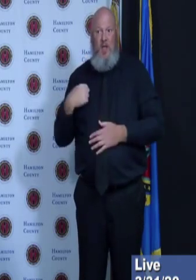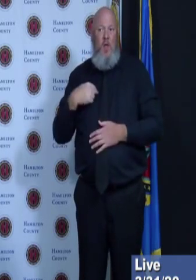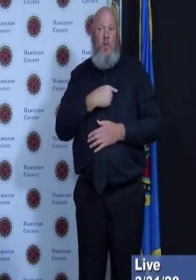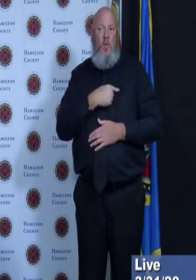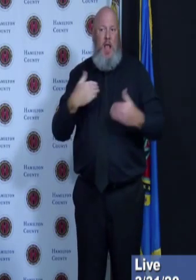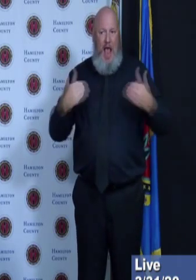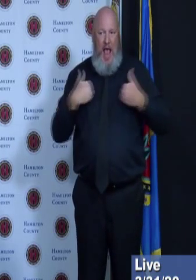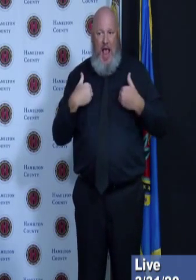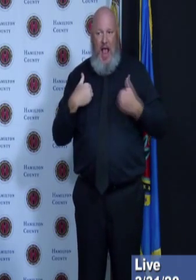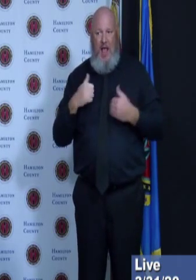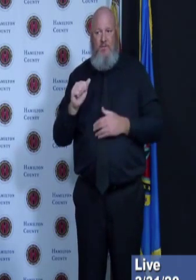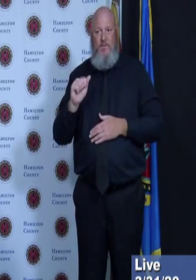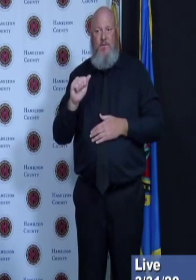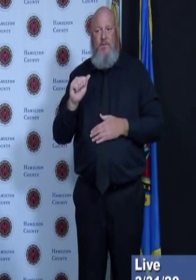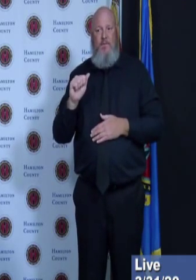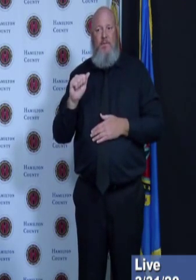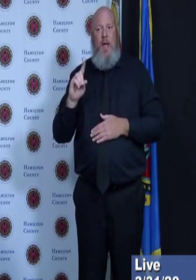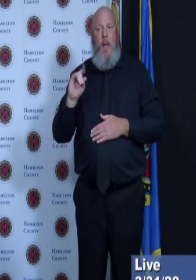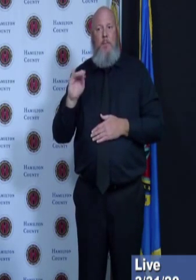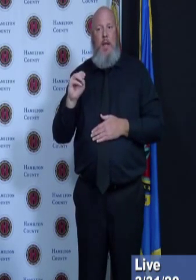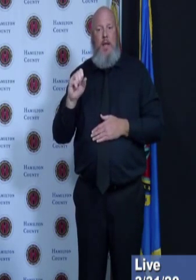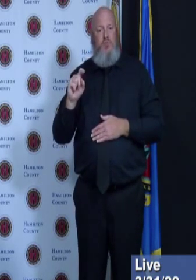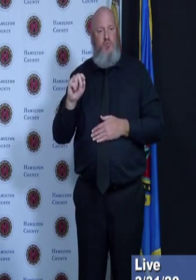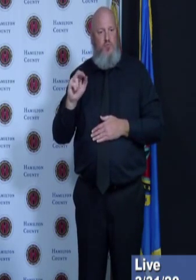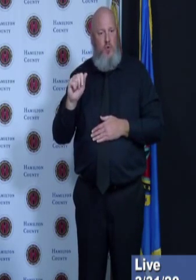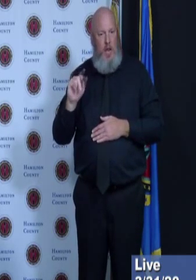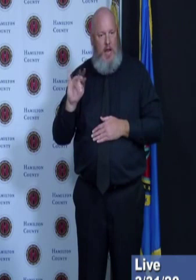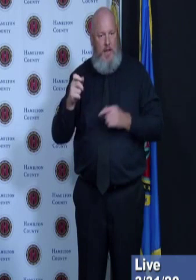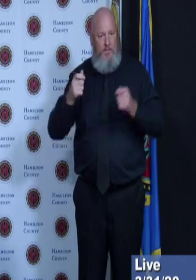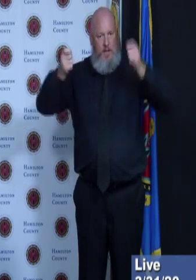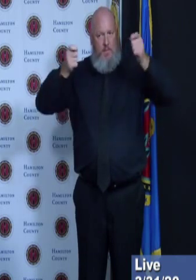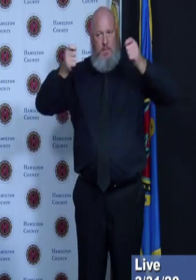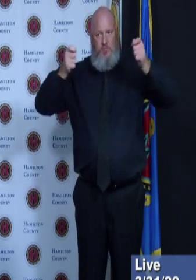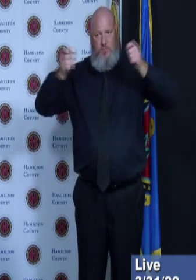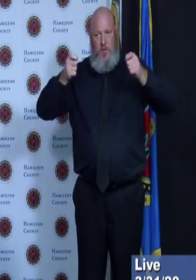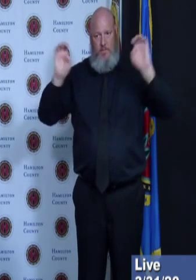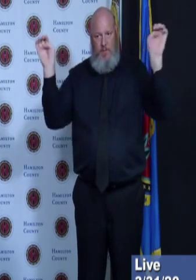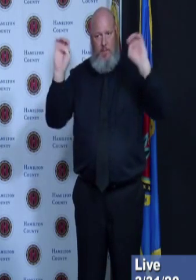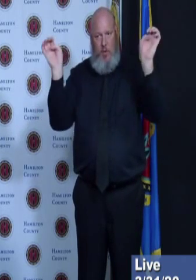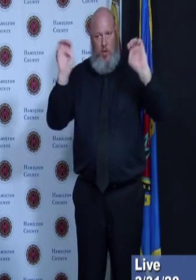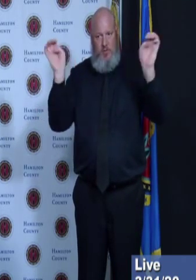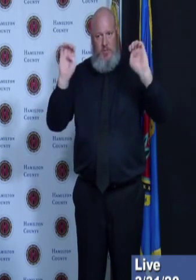place until April 3rd so you can see these timelines lining up and so as of